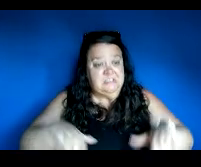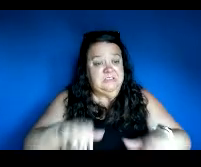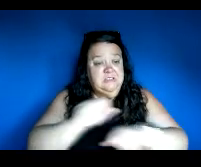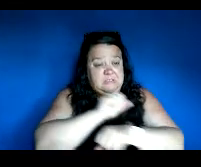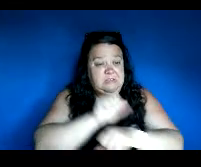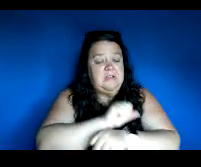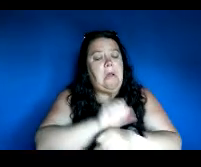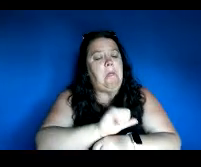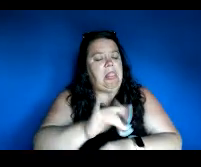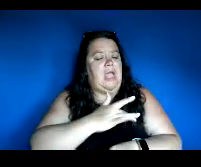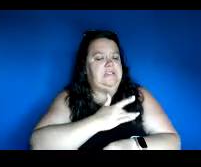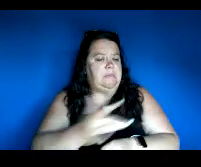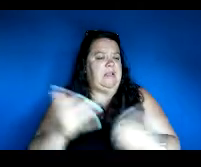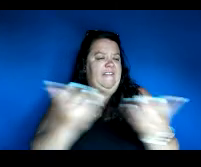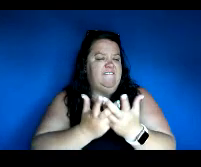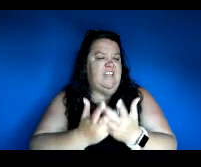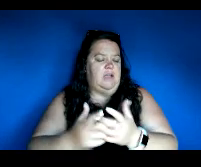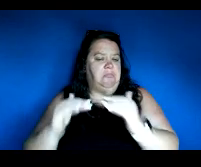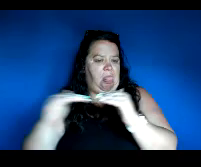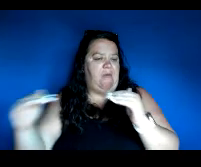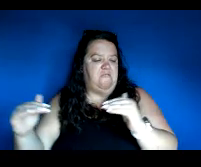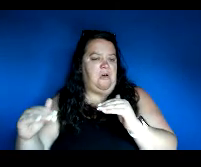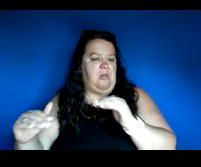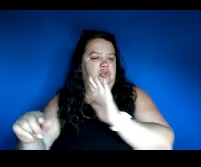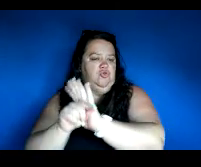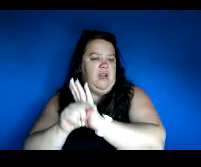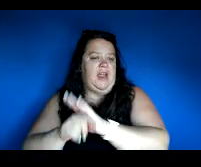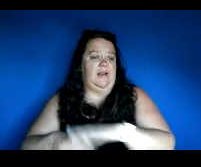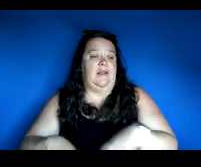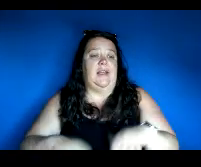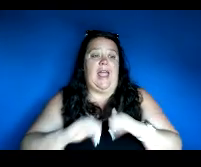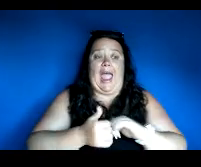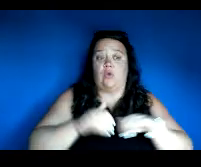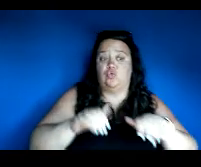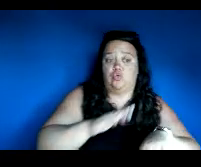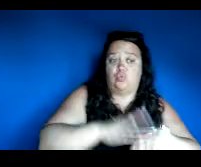you know, how did you do on that exam, how did you do on that paper, how did you do it on your homework.